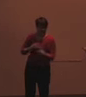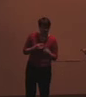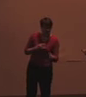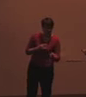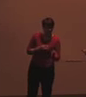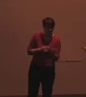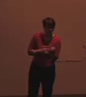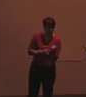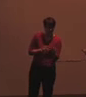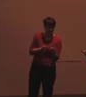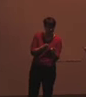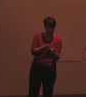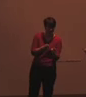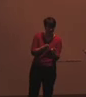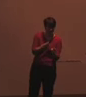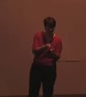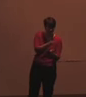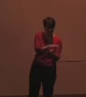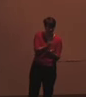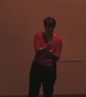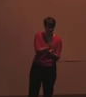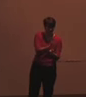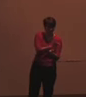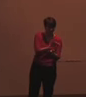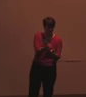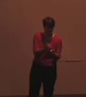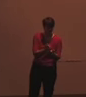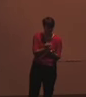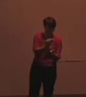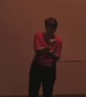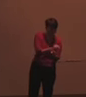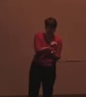But in this gradient situation, you have more.